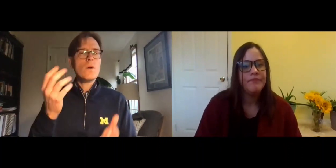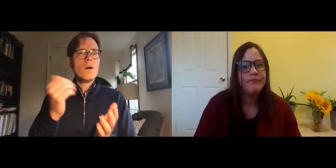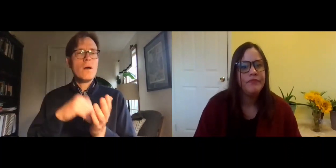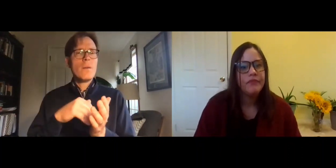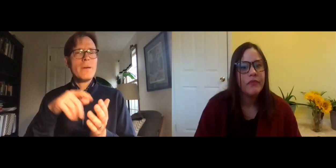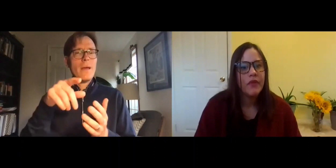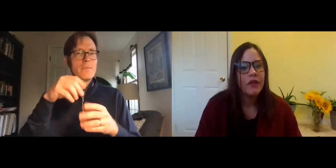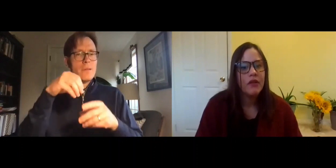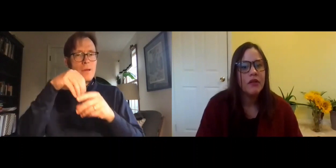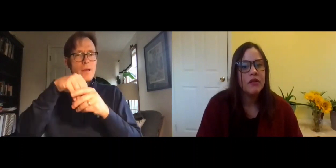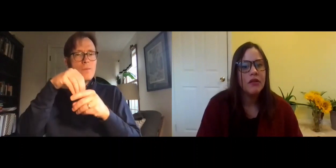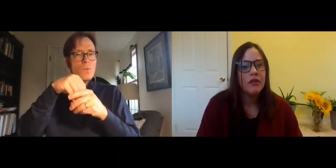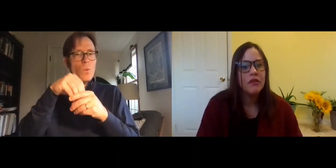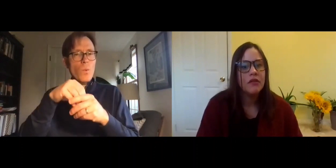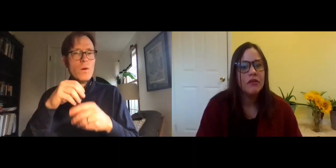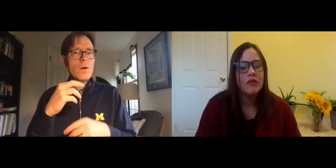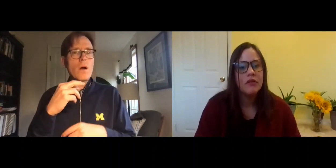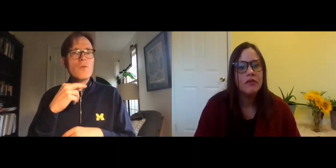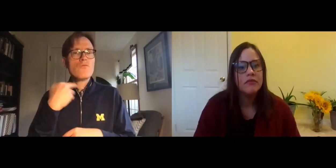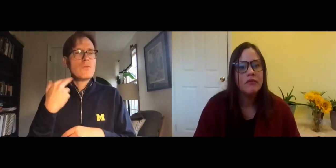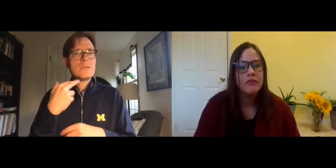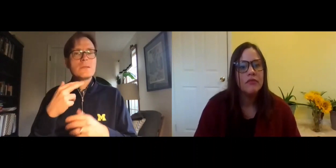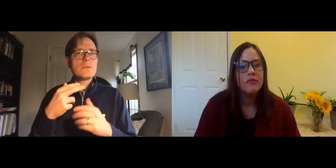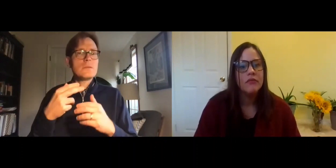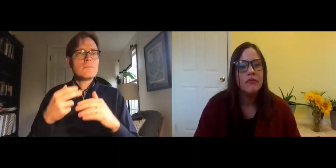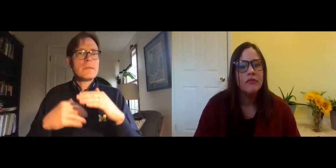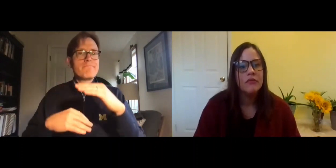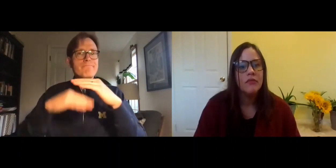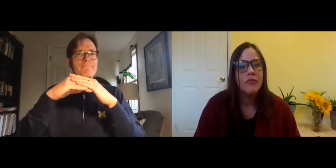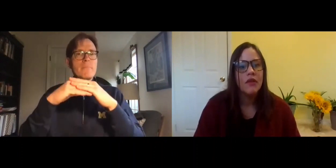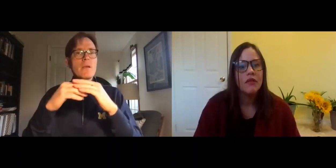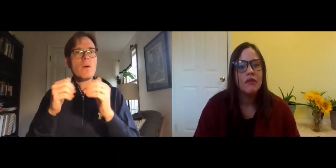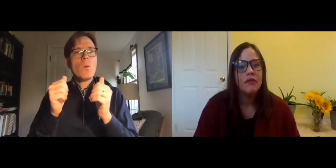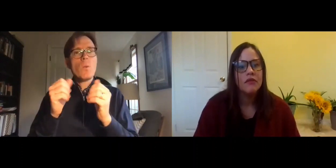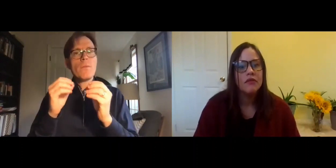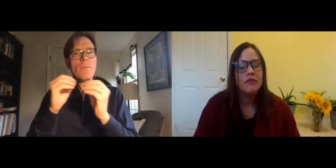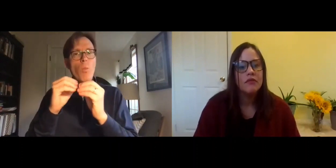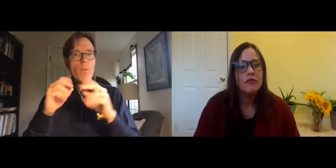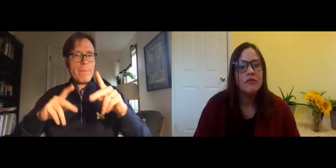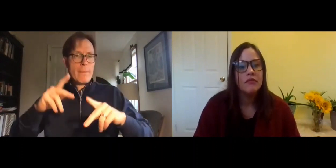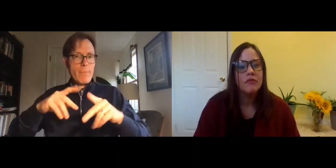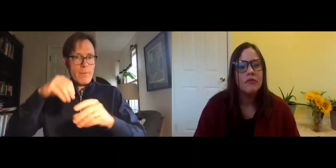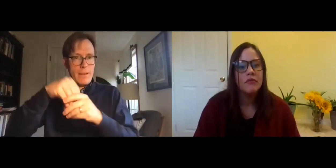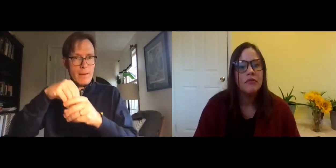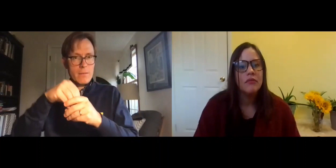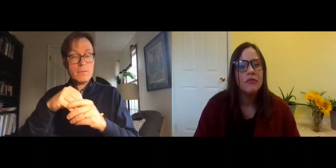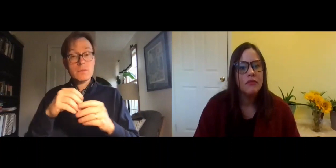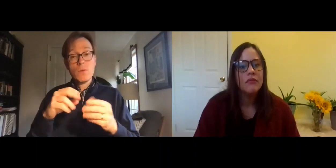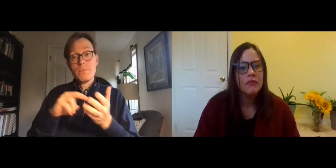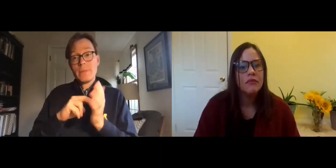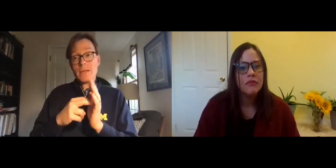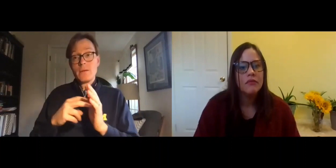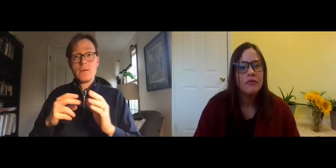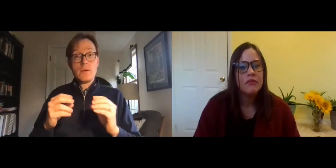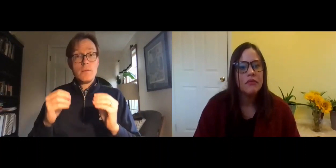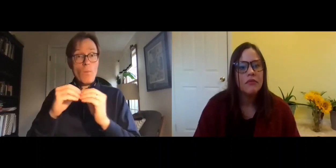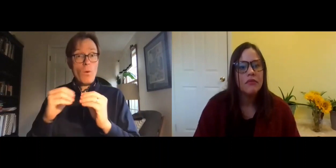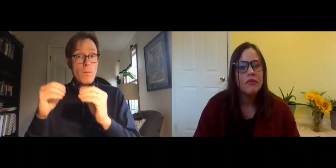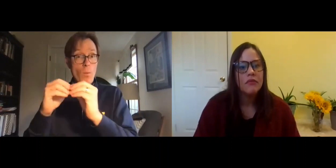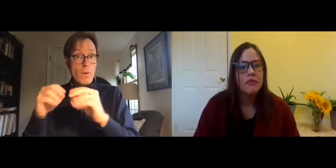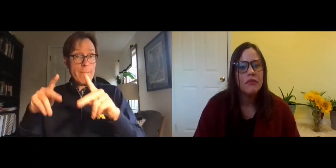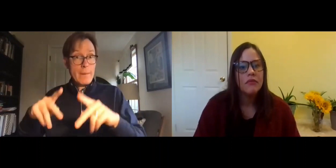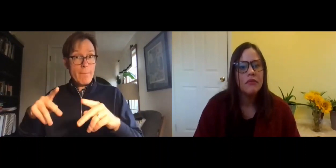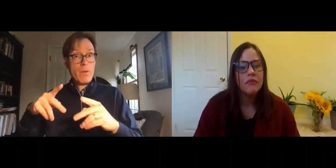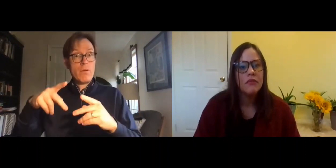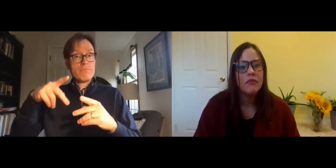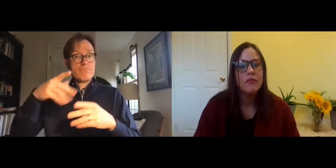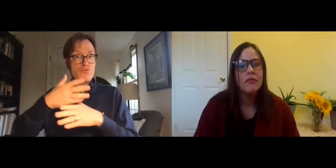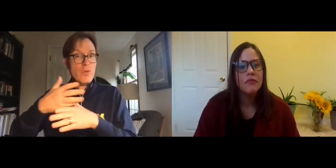Dr. McKee: Yeah, again, when you're gathering indoors with people, the risk is higher.